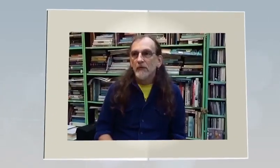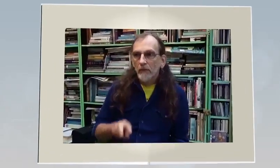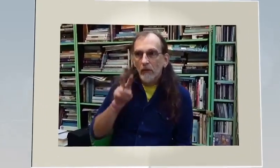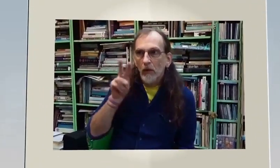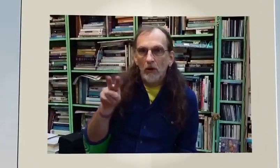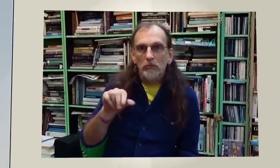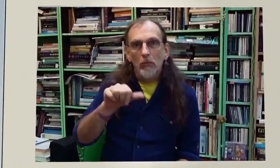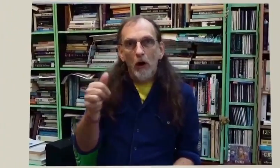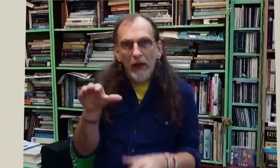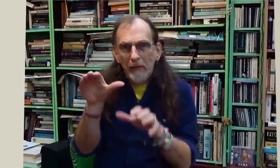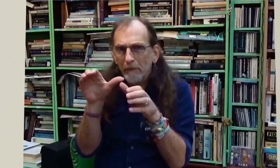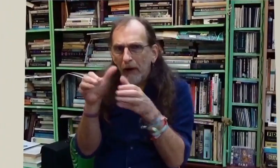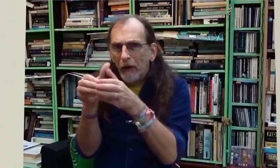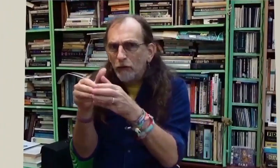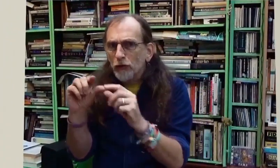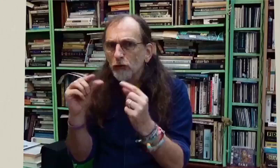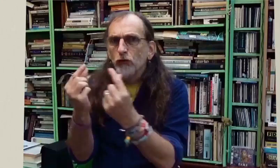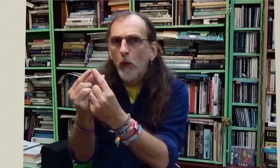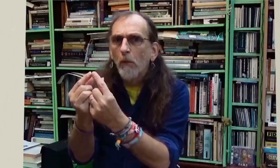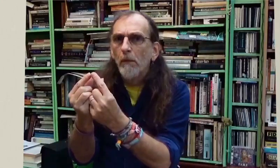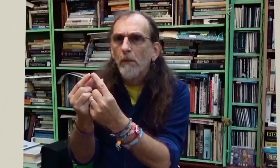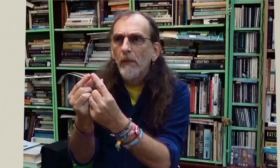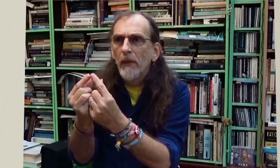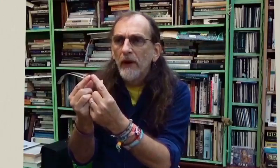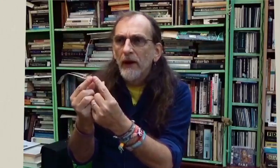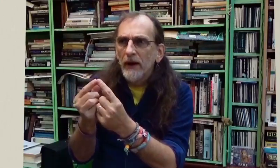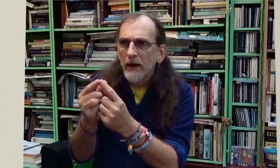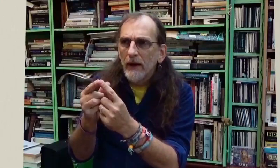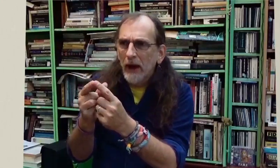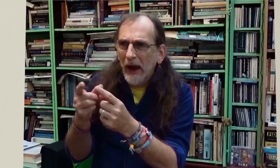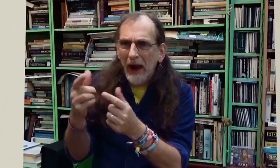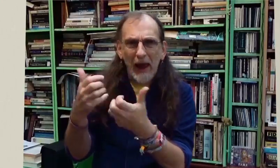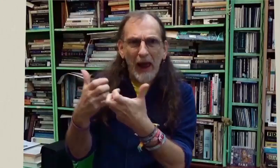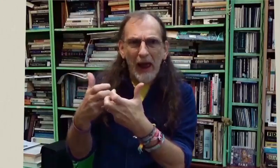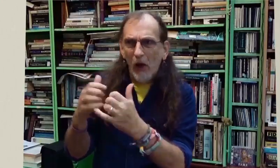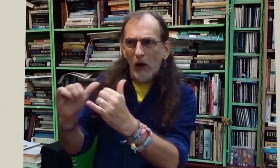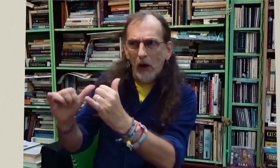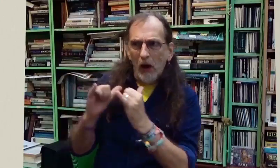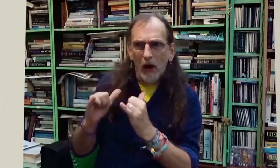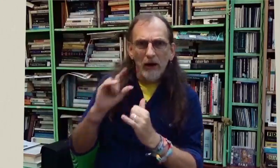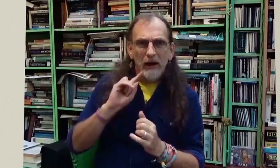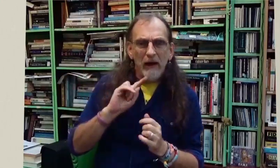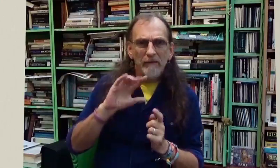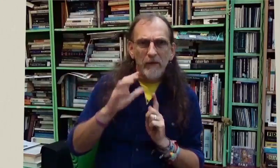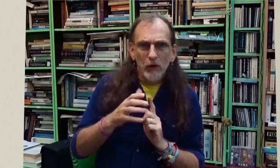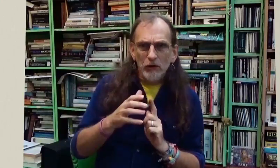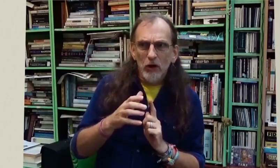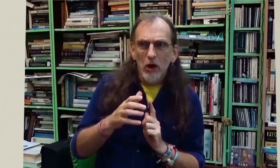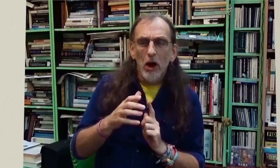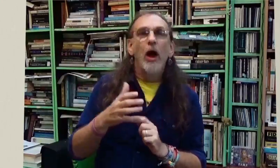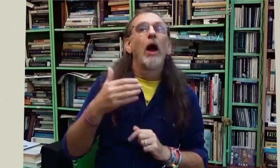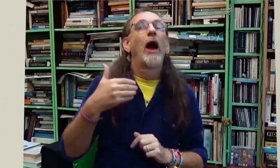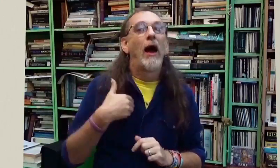Paddy Ladd: By studying other minority experiences we can understand